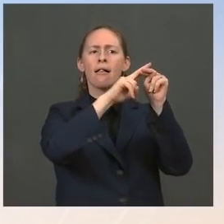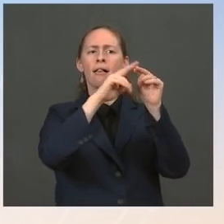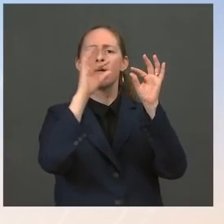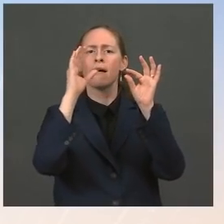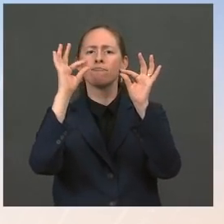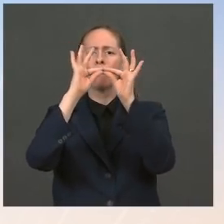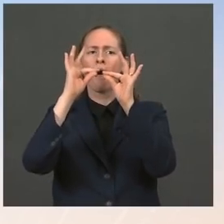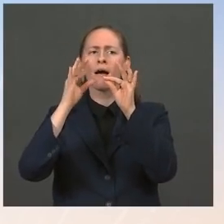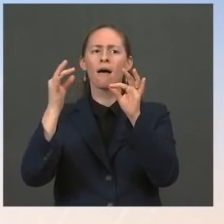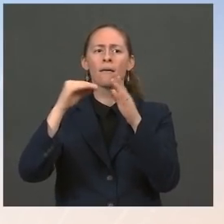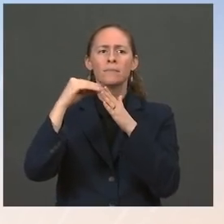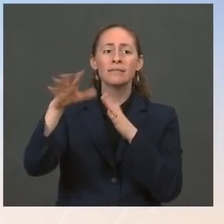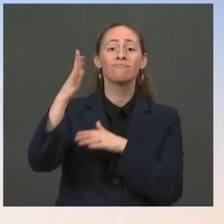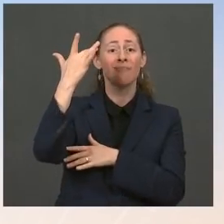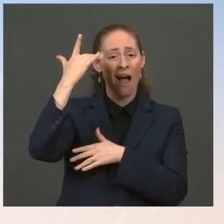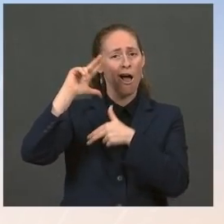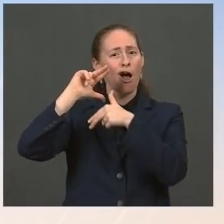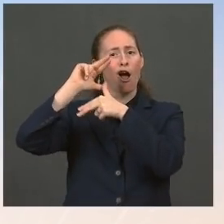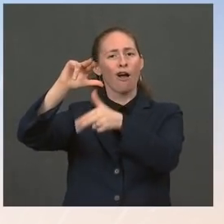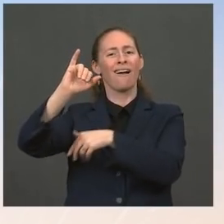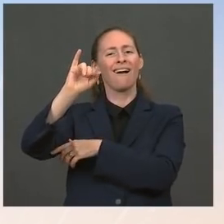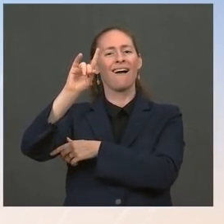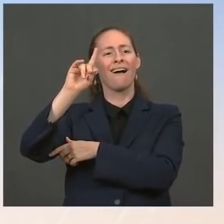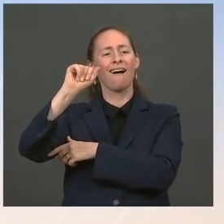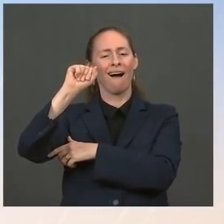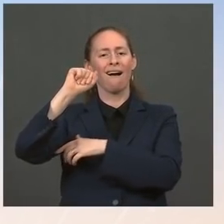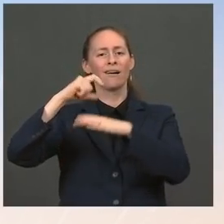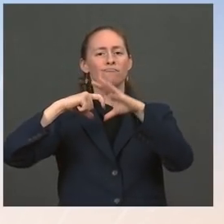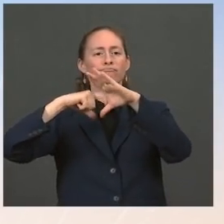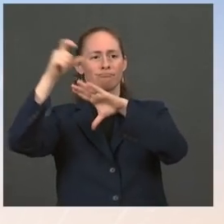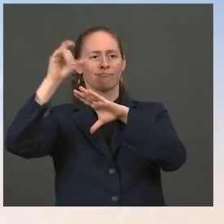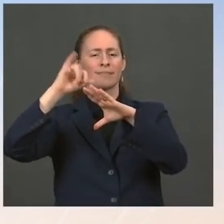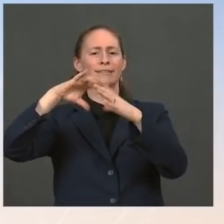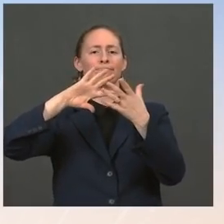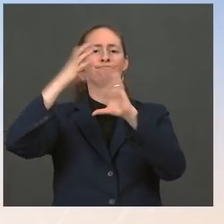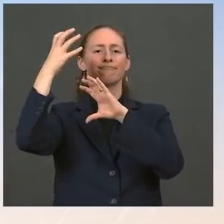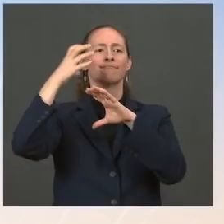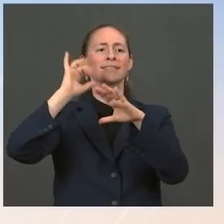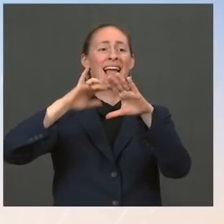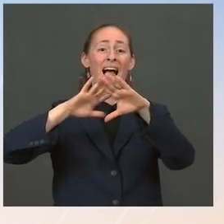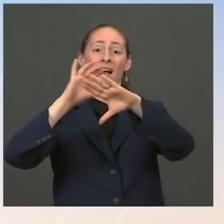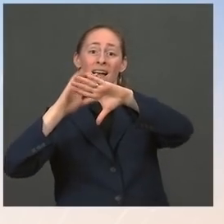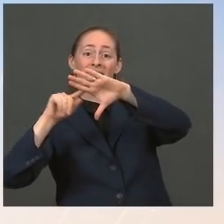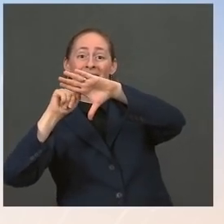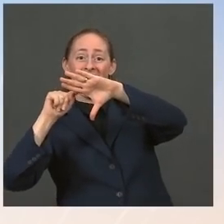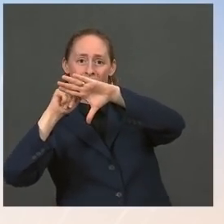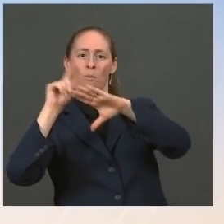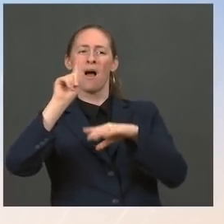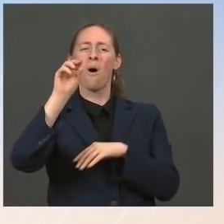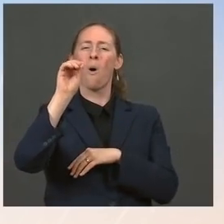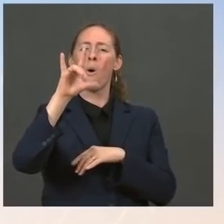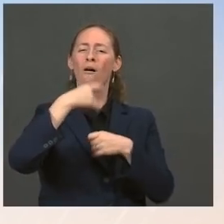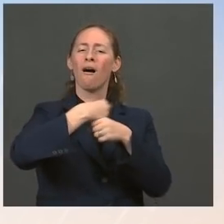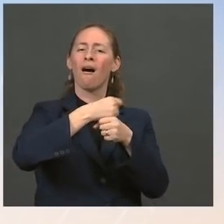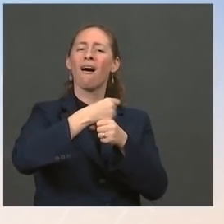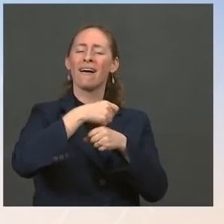because the hurricane hit a region that is a key center of the nation's oil production and refining infrastructure. So that's something we've been working to focus on.